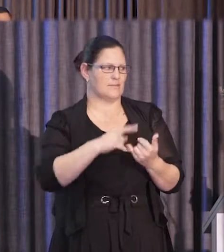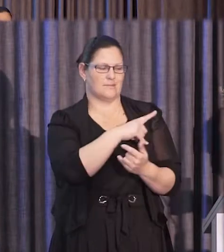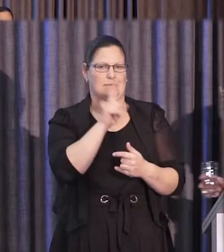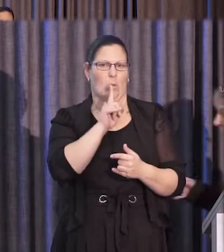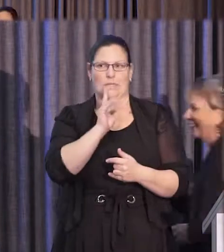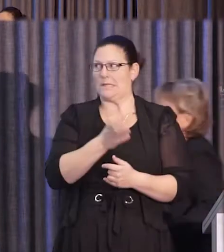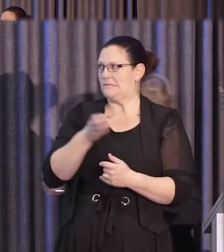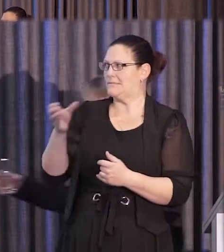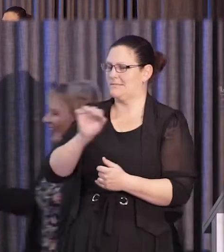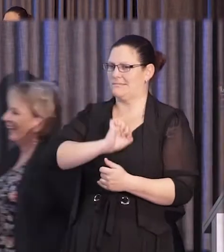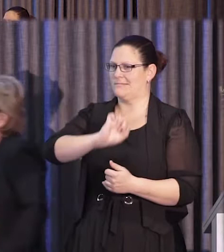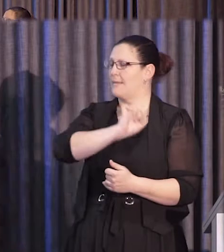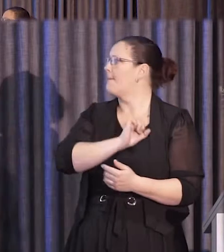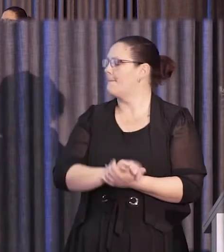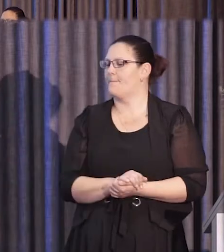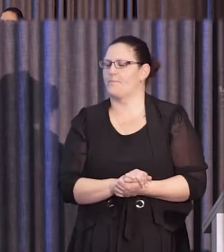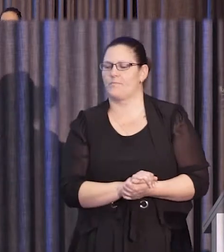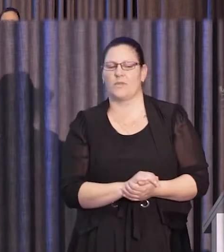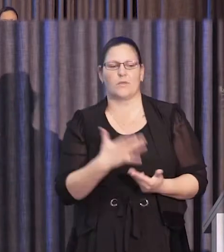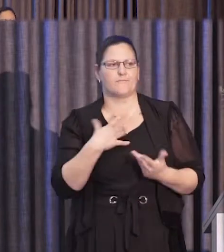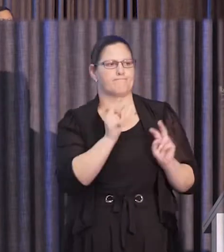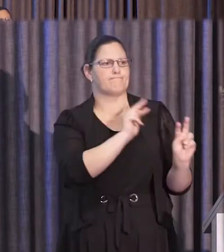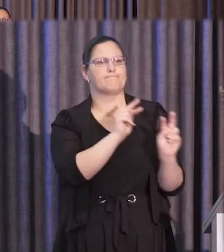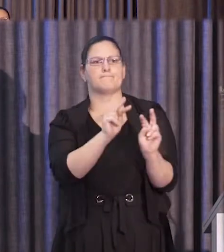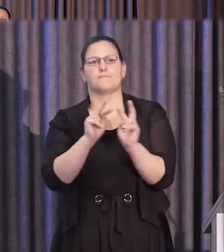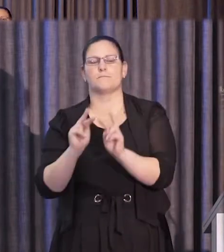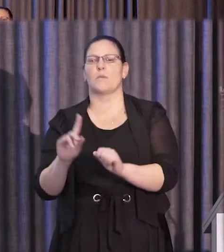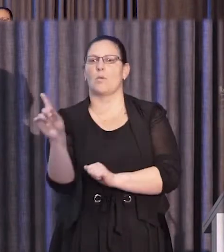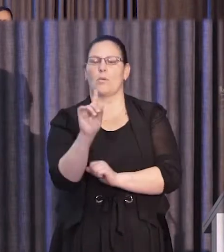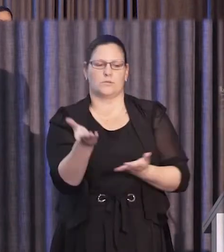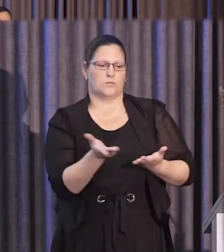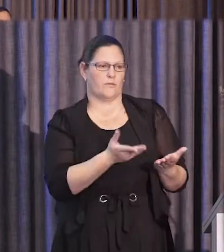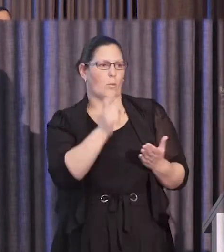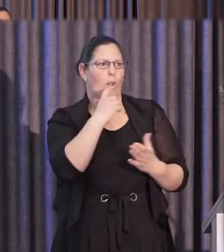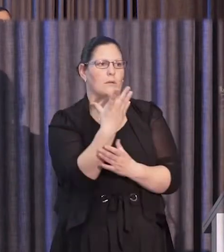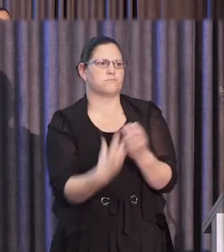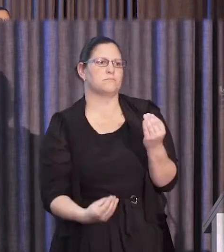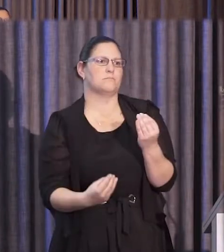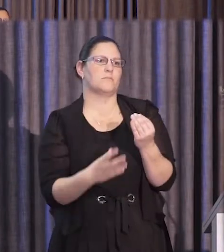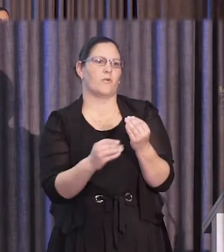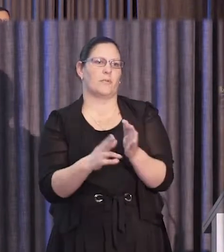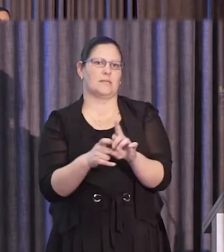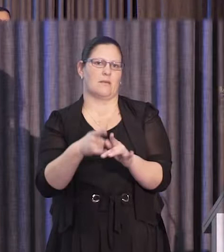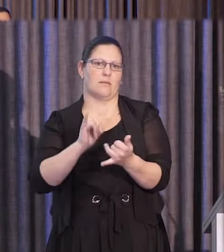to identify those services which are not transitioning into the NDIS and where we're going to place them